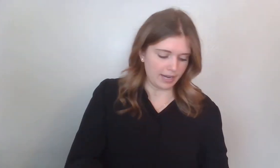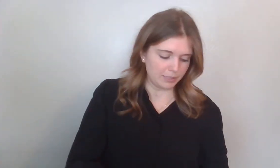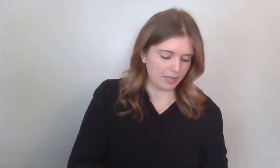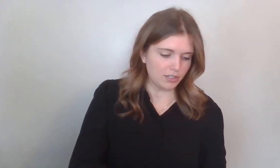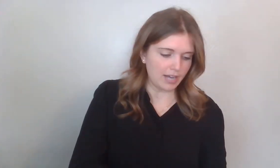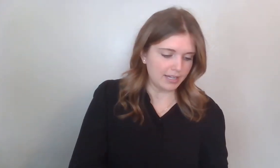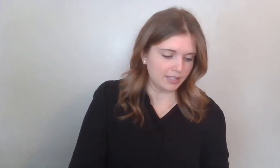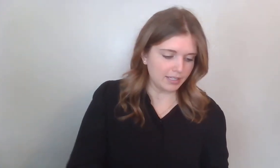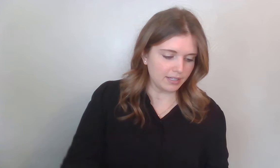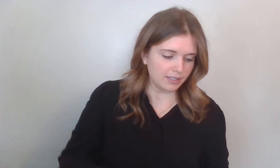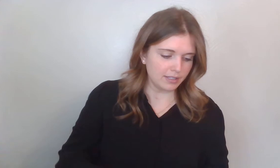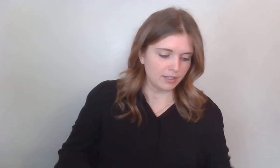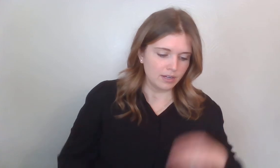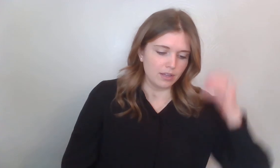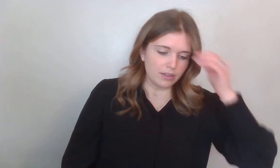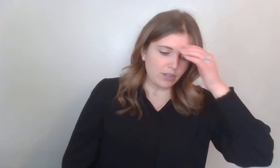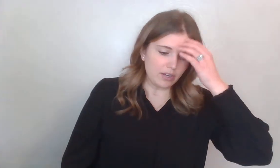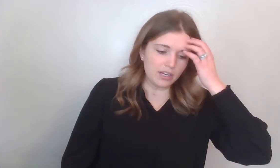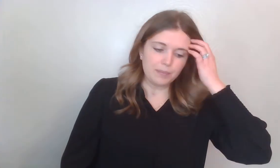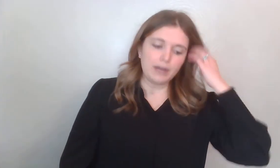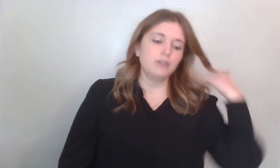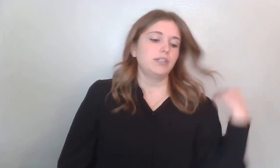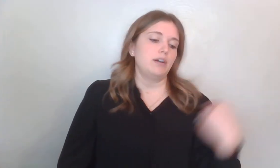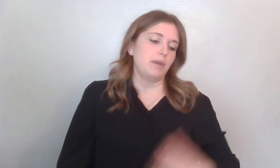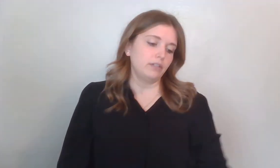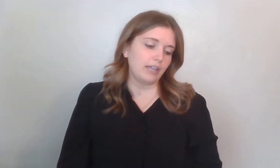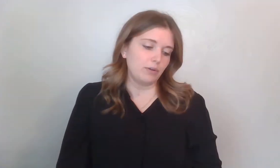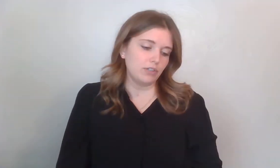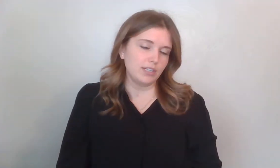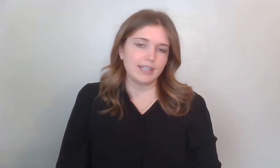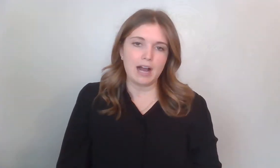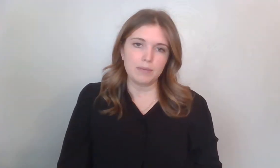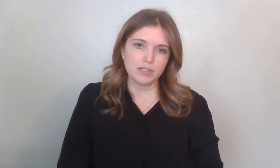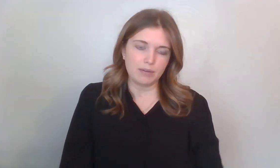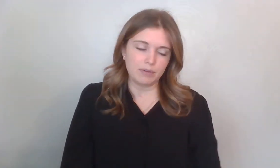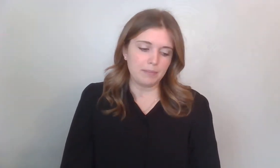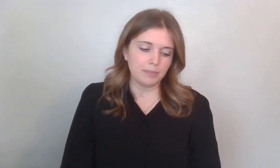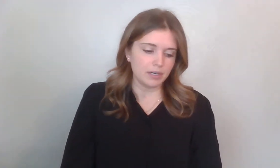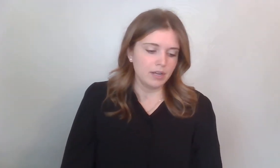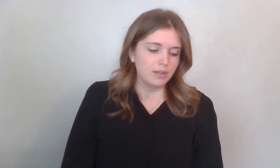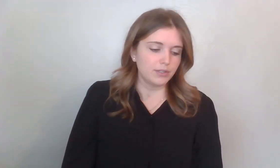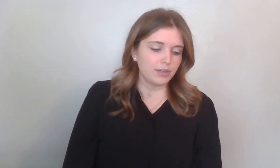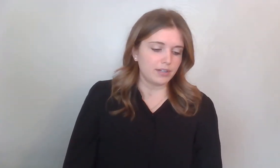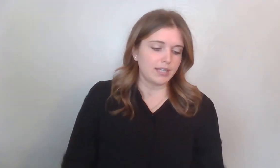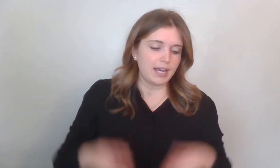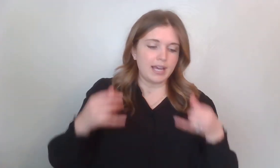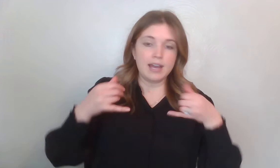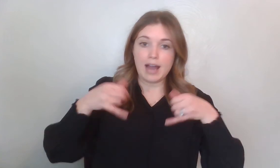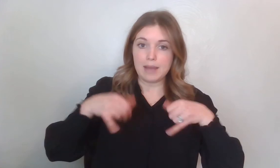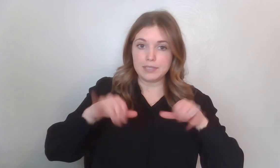Next, page 96. They're talking about other languages and how much they remember. So they're saying I'm STILL SPEAKING